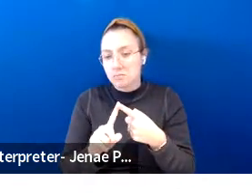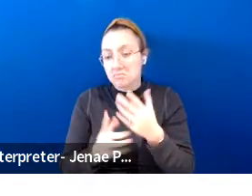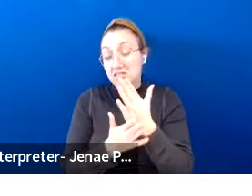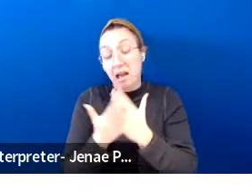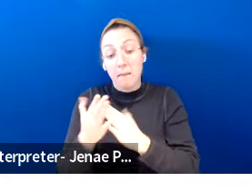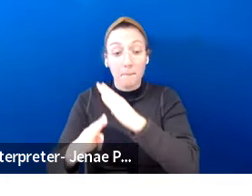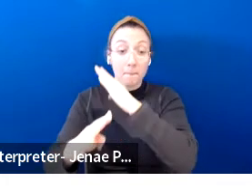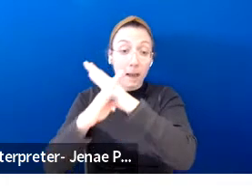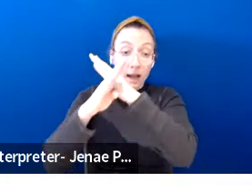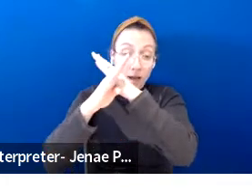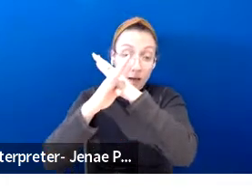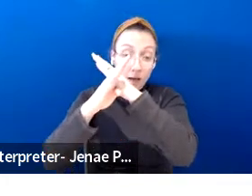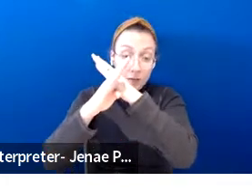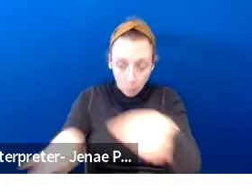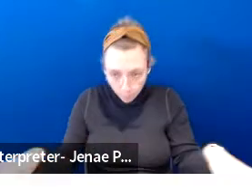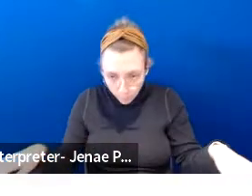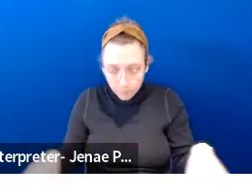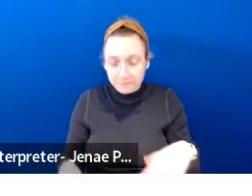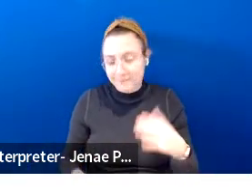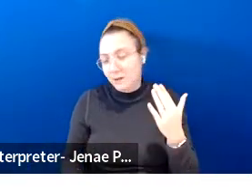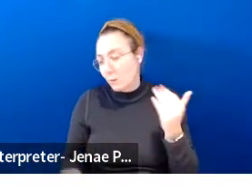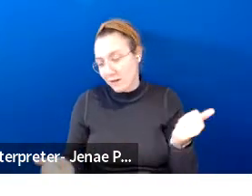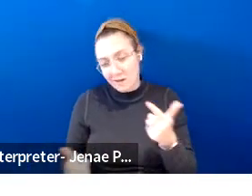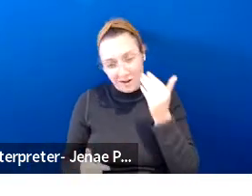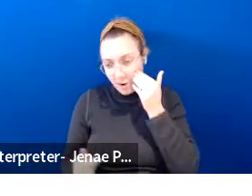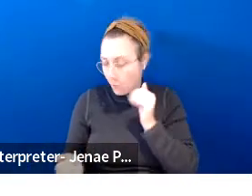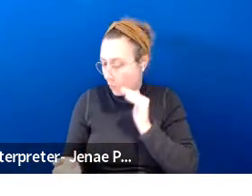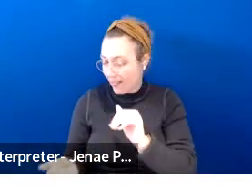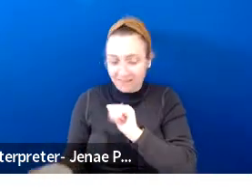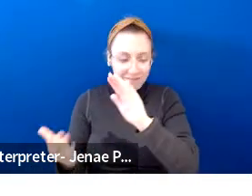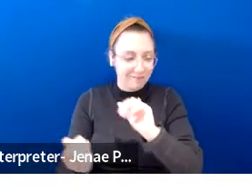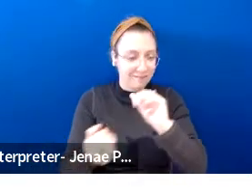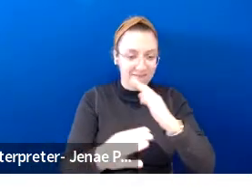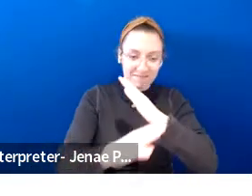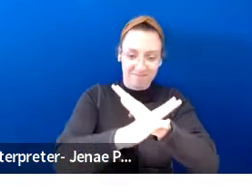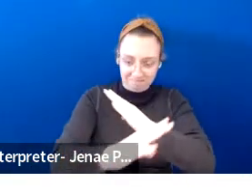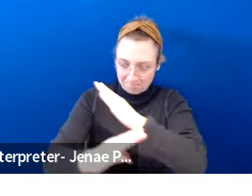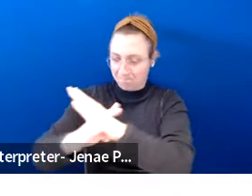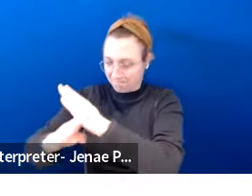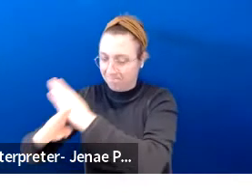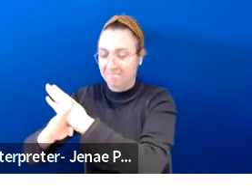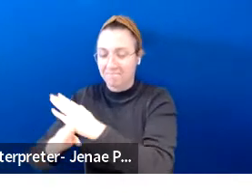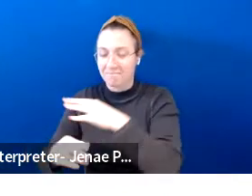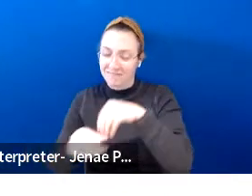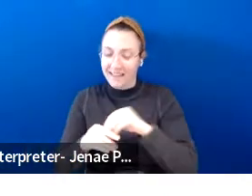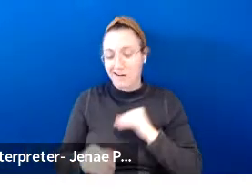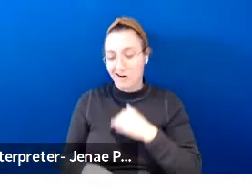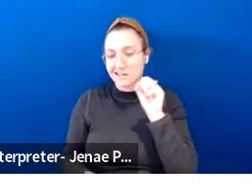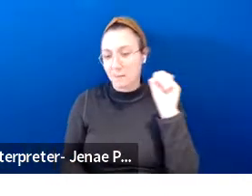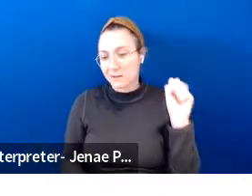As we all know, there's going to be barriers, there's going to be roadblocks, but in our semester that it's just going to happen.